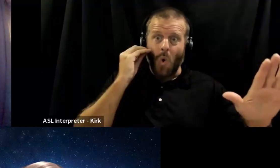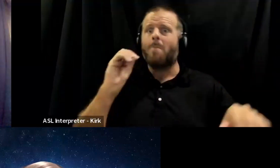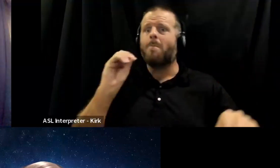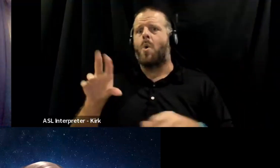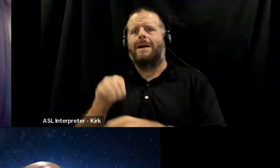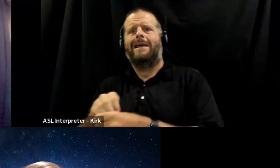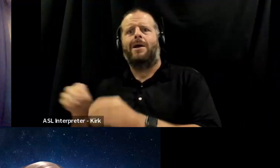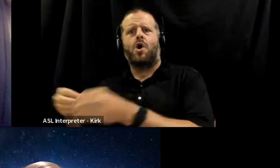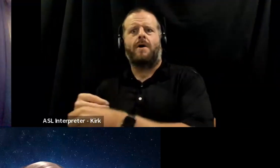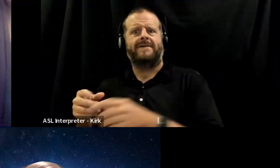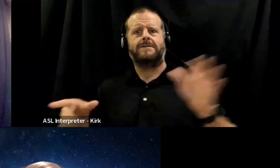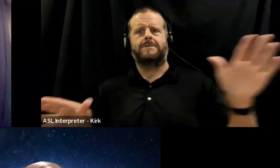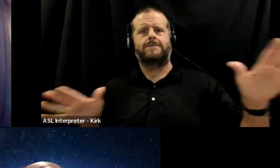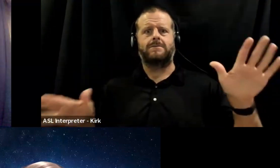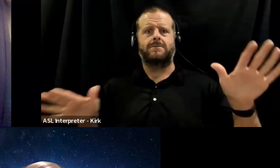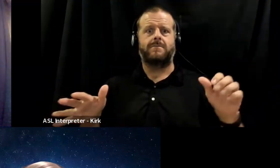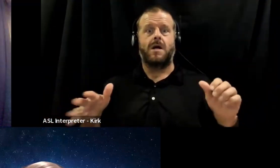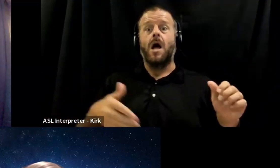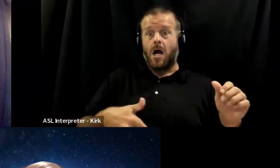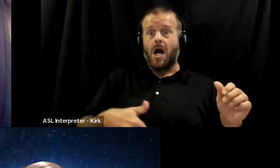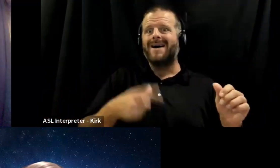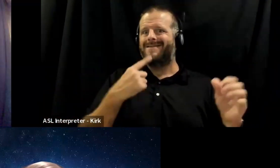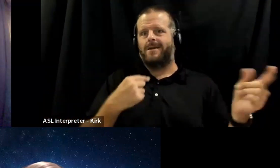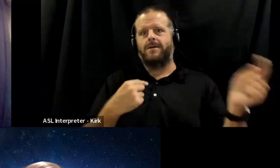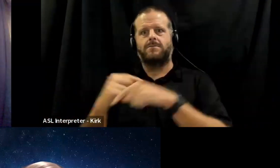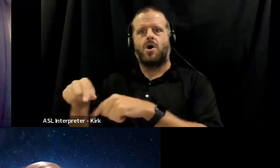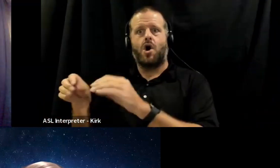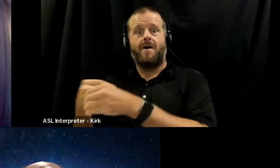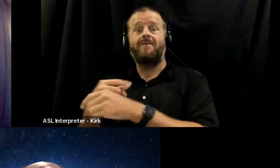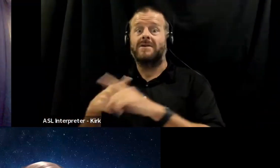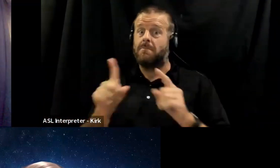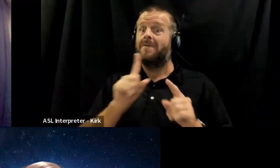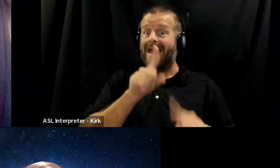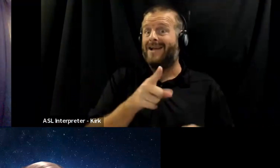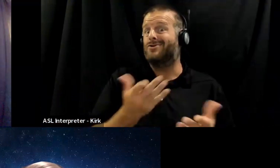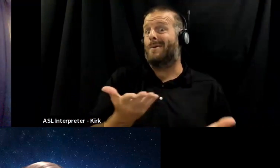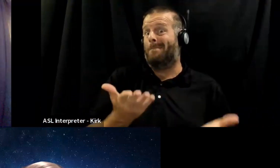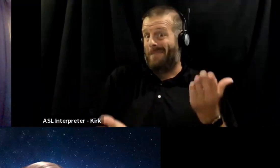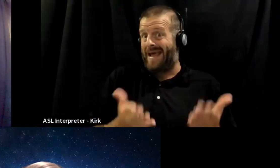The guts say bring them to the office, but the answer might actually be keep them in their homes.